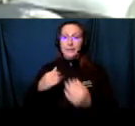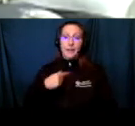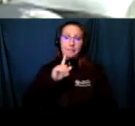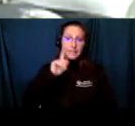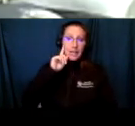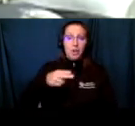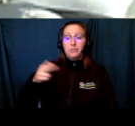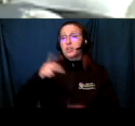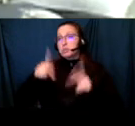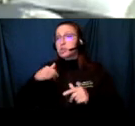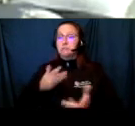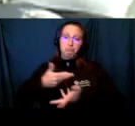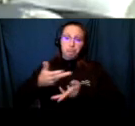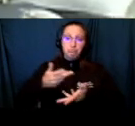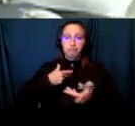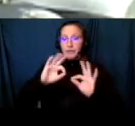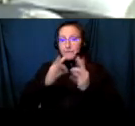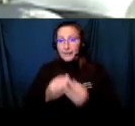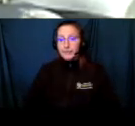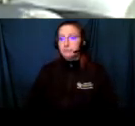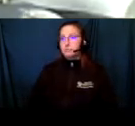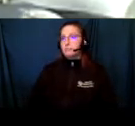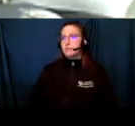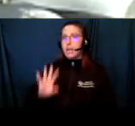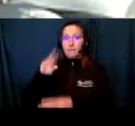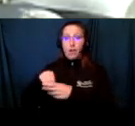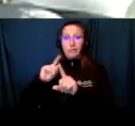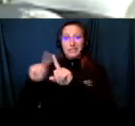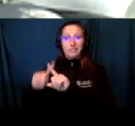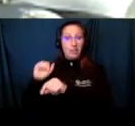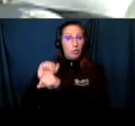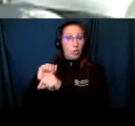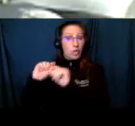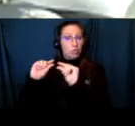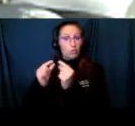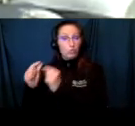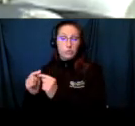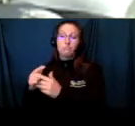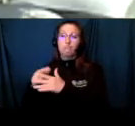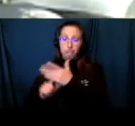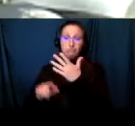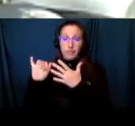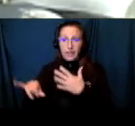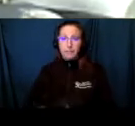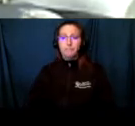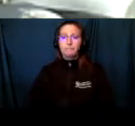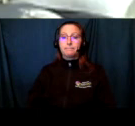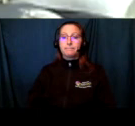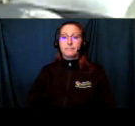hearing, serving on different working groups and things like that. So again we will be building